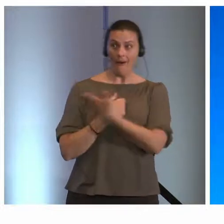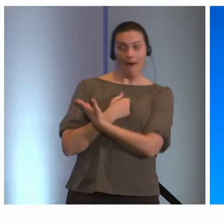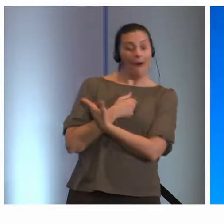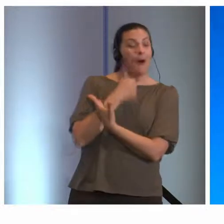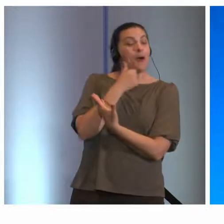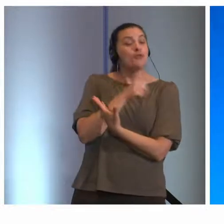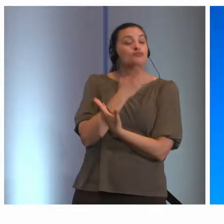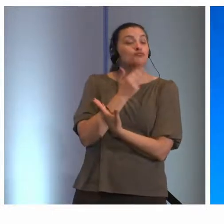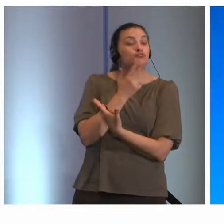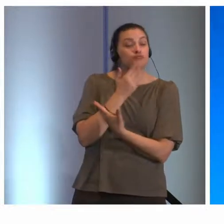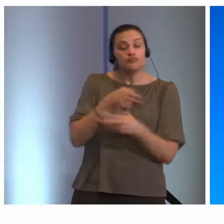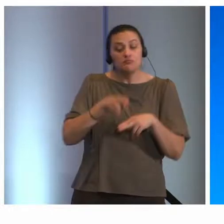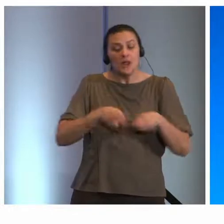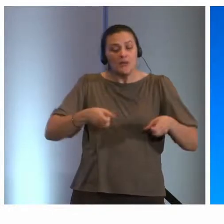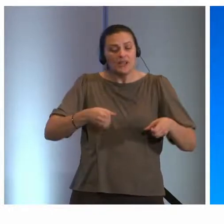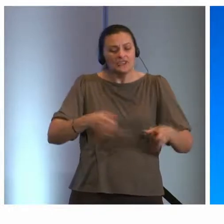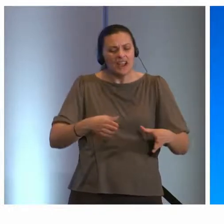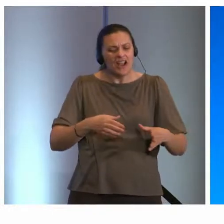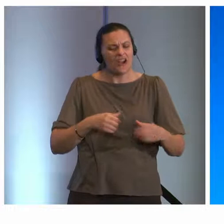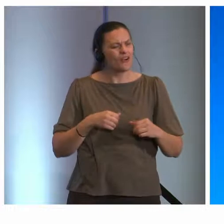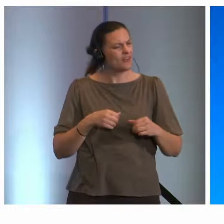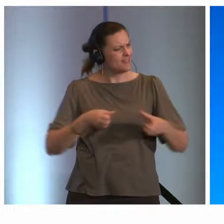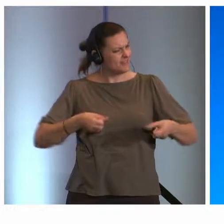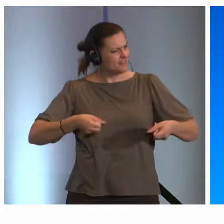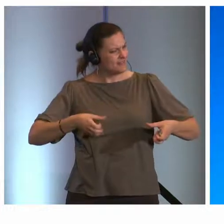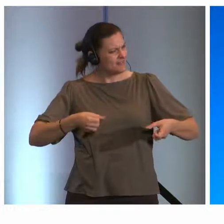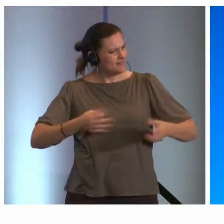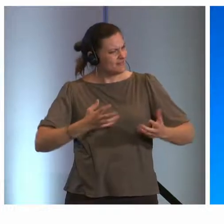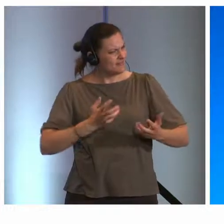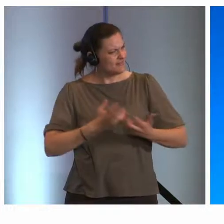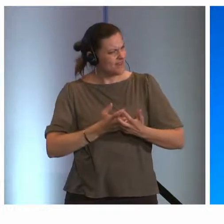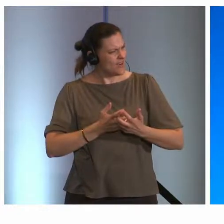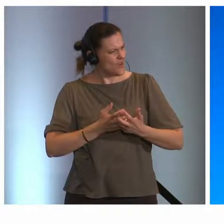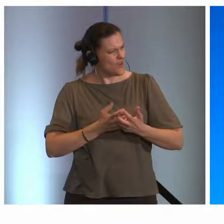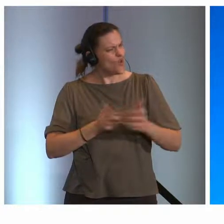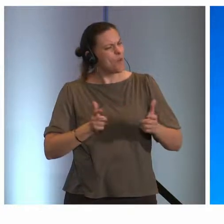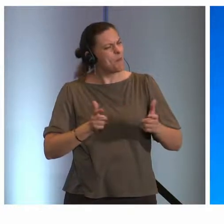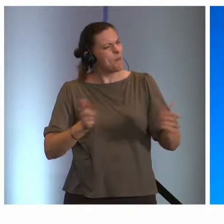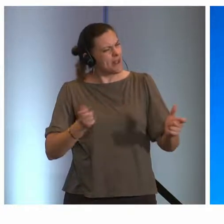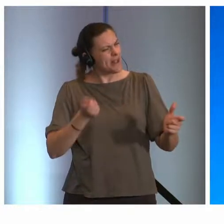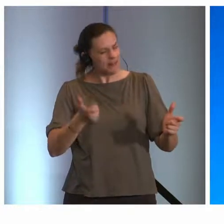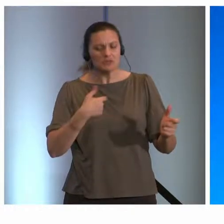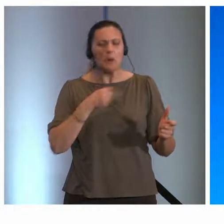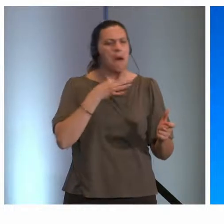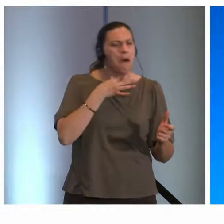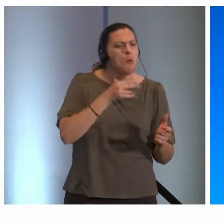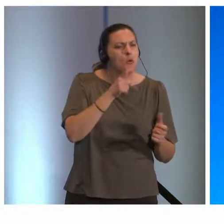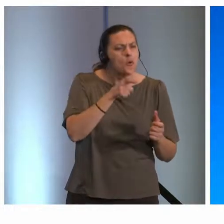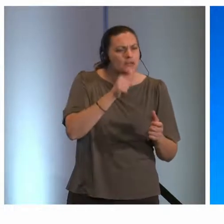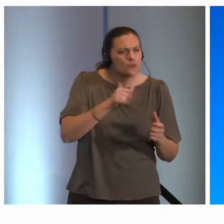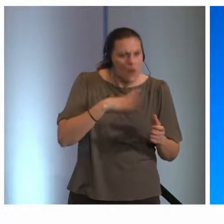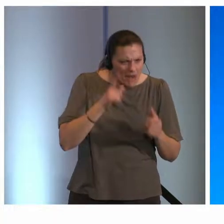discovered, you know, -- here's a little girl in a wheelchair,